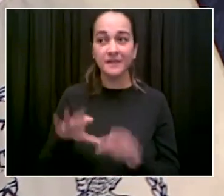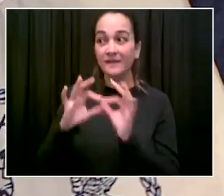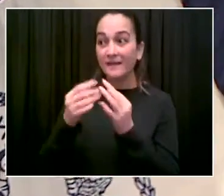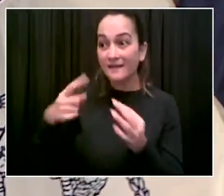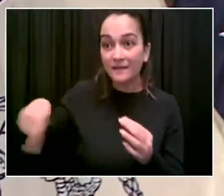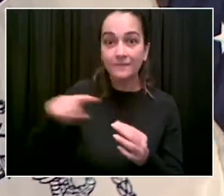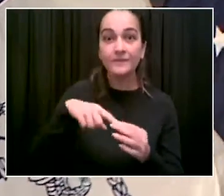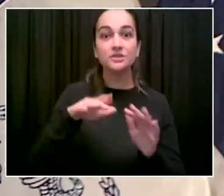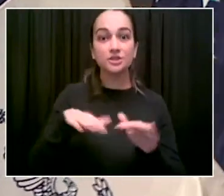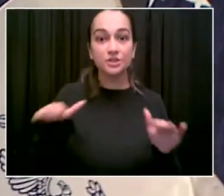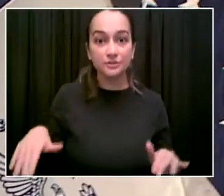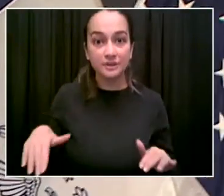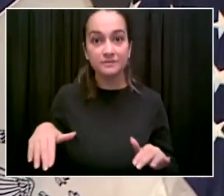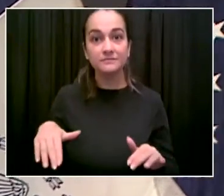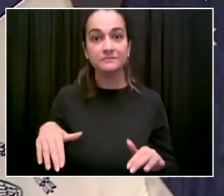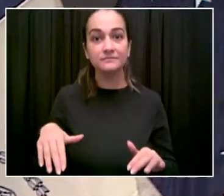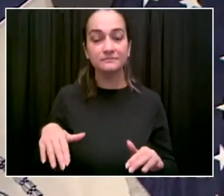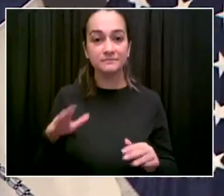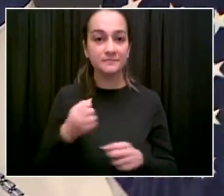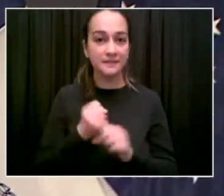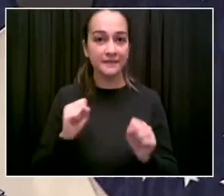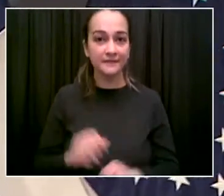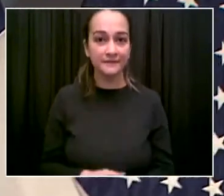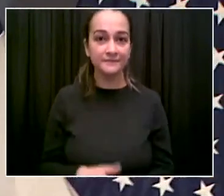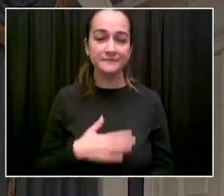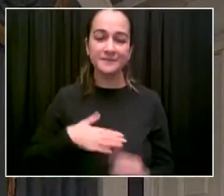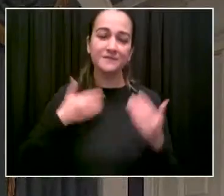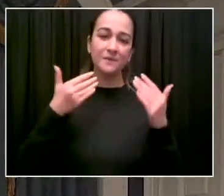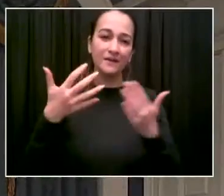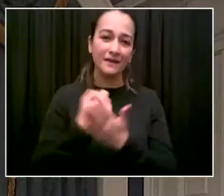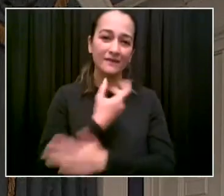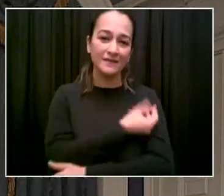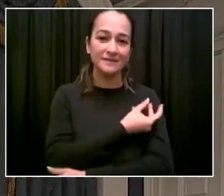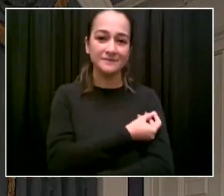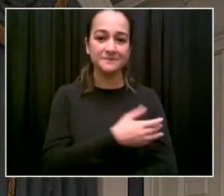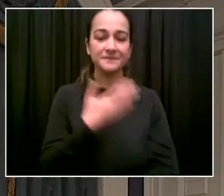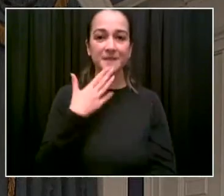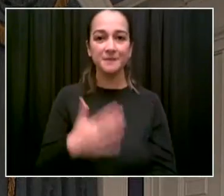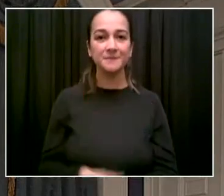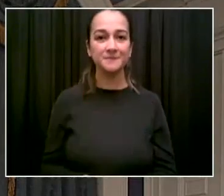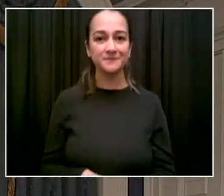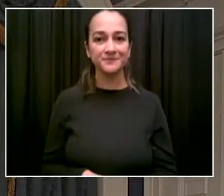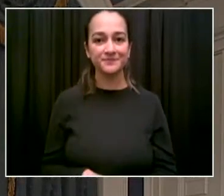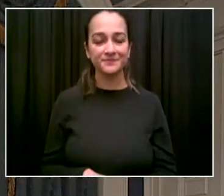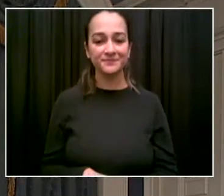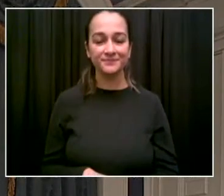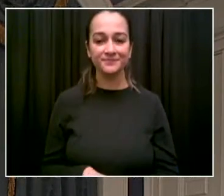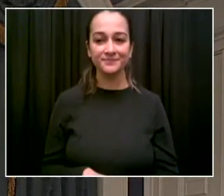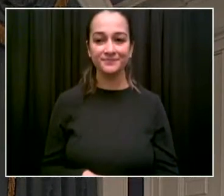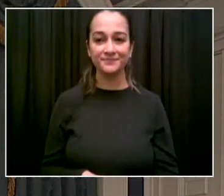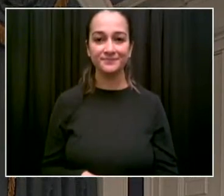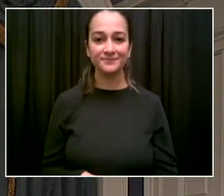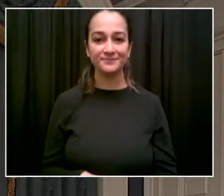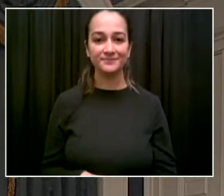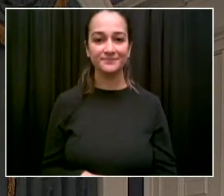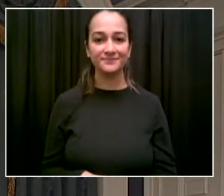THE KIDS ARE RESPONDING AND THE STAFF IS RESPONDING. EVERY VACCINATION HELPS TO KEEP KIDS SAFE. TODAY